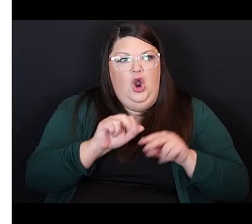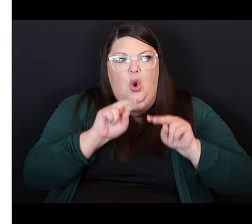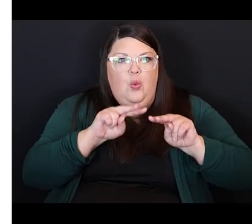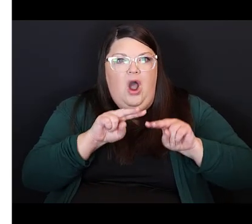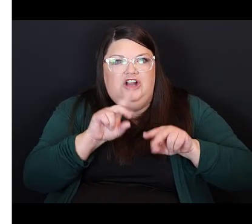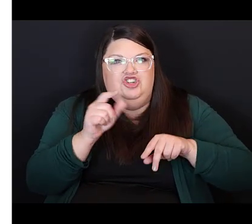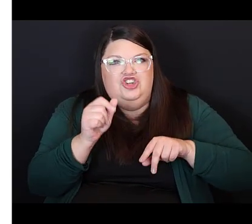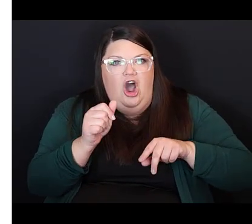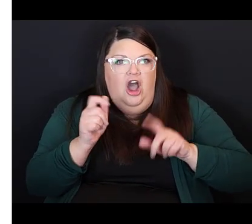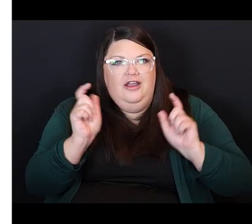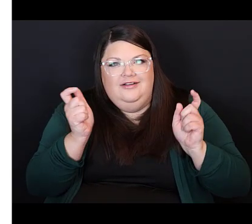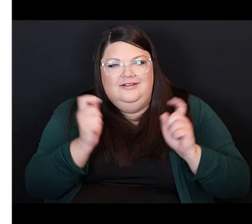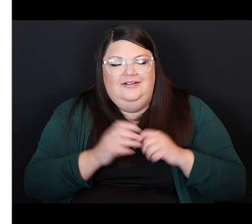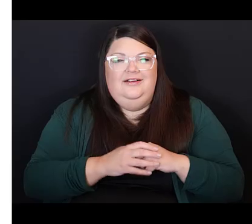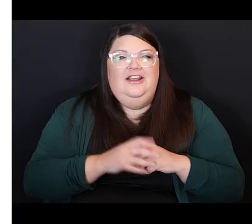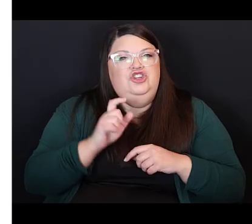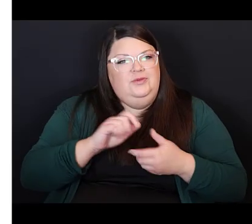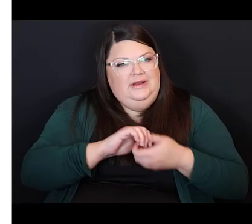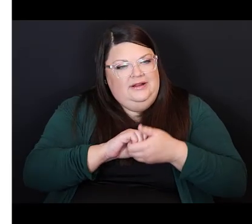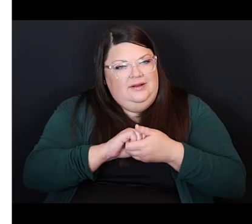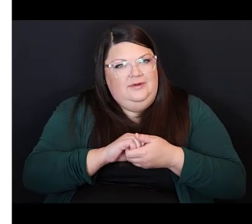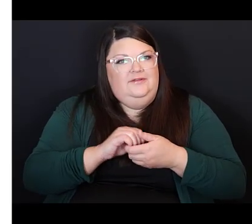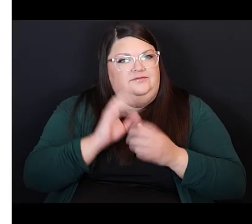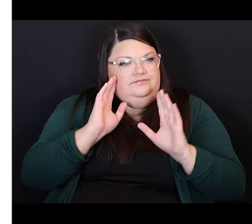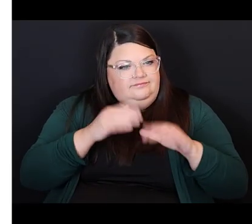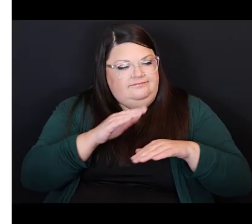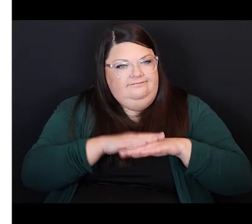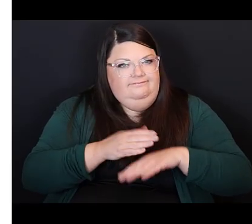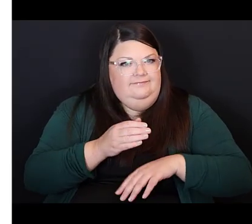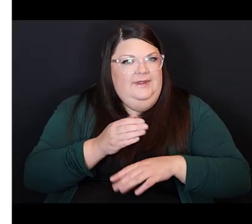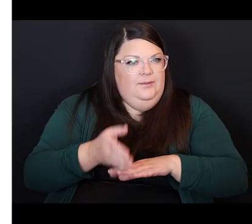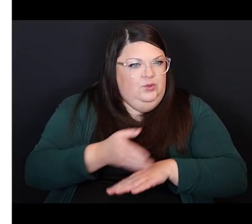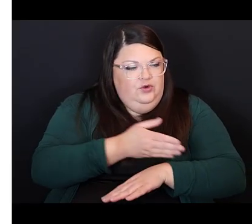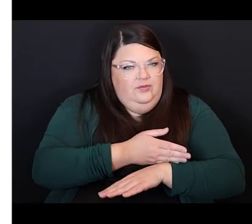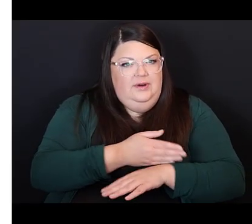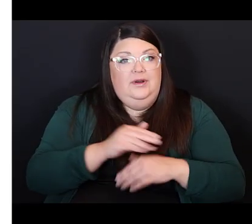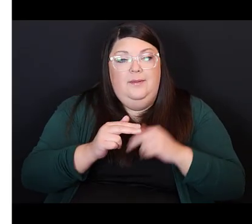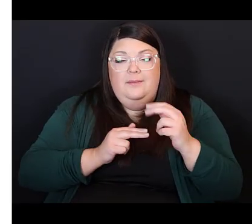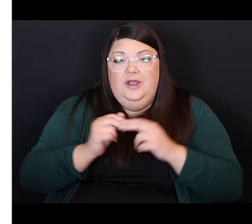should be collaborative, transparent, and focused on improvement. Build relationships,